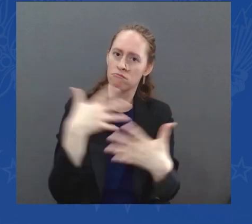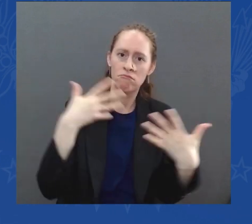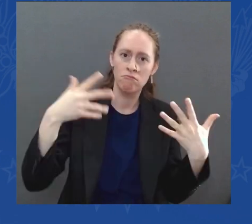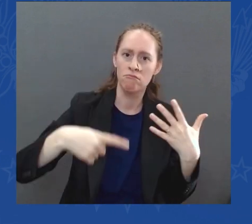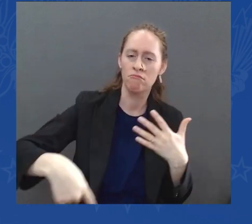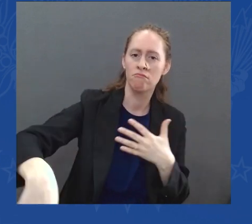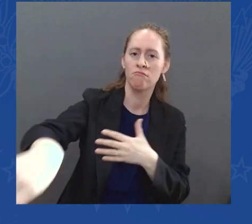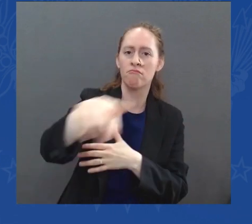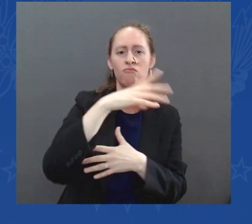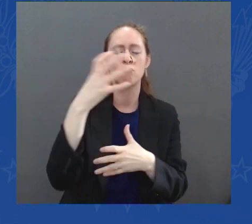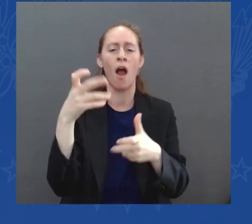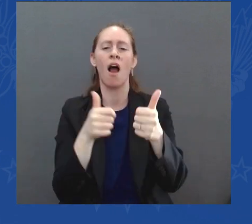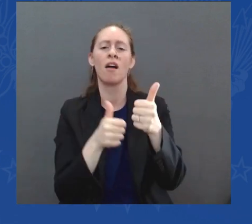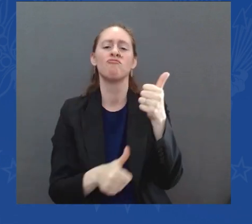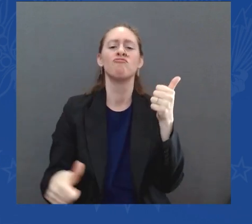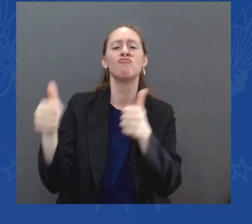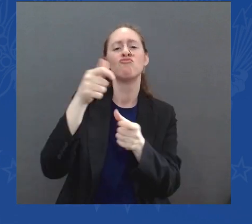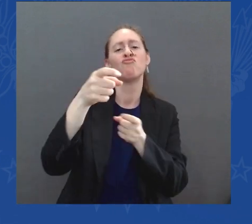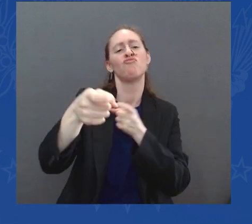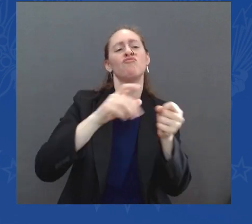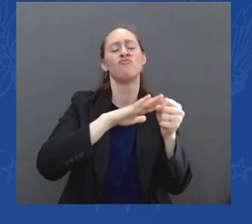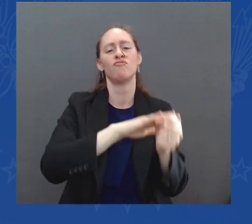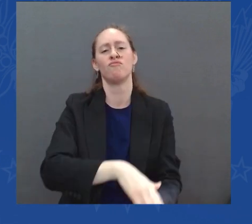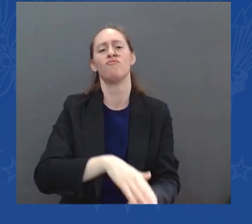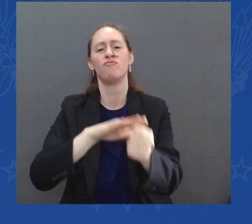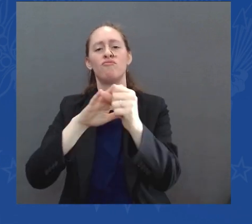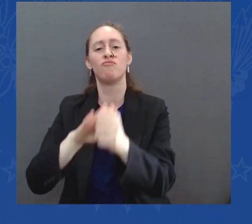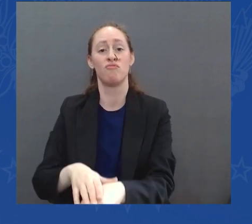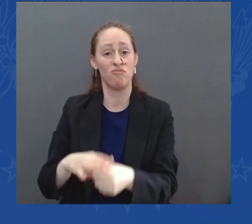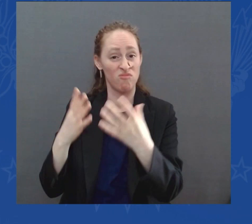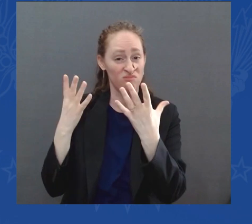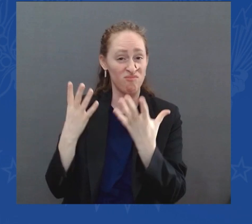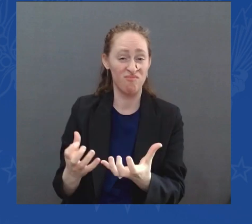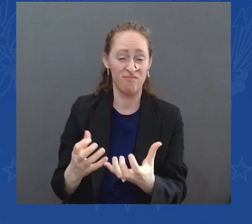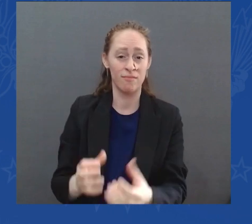but they were not designated crimes by the federal government.